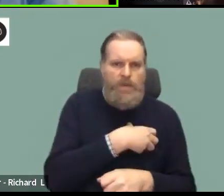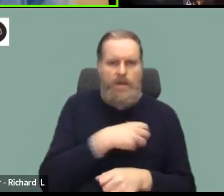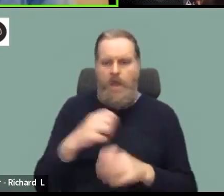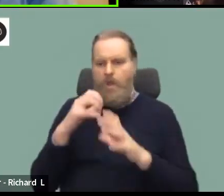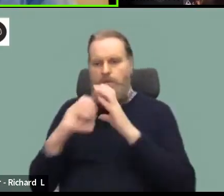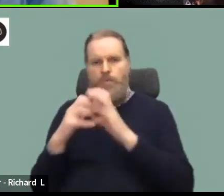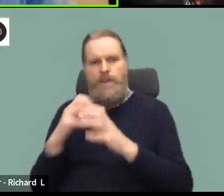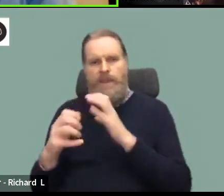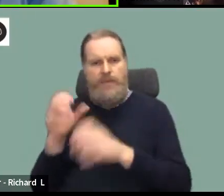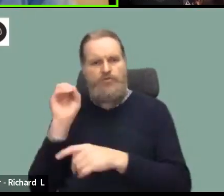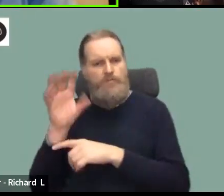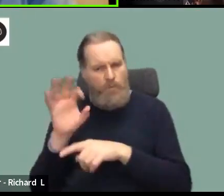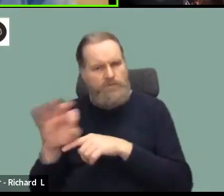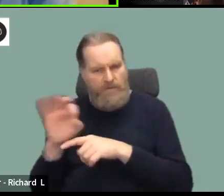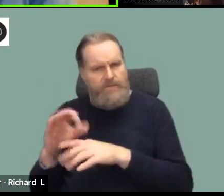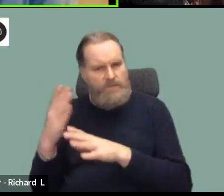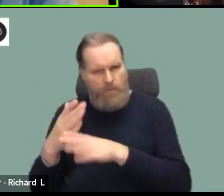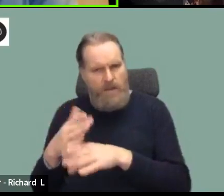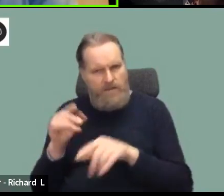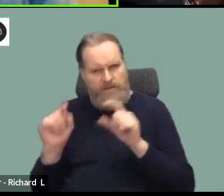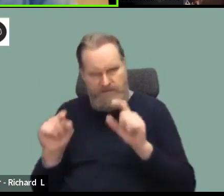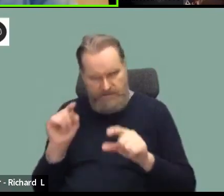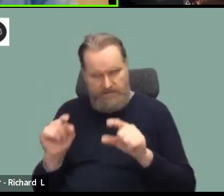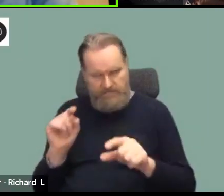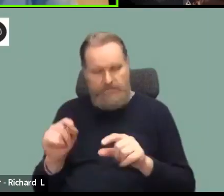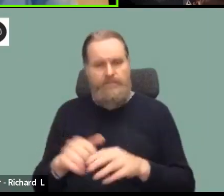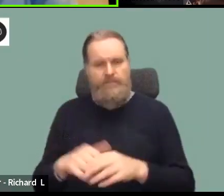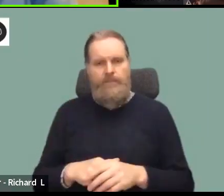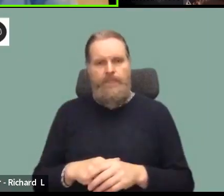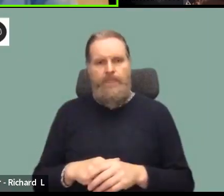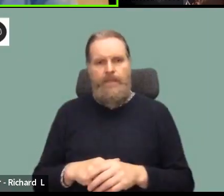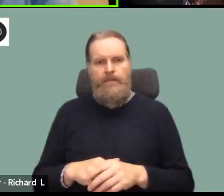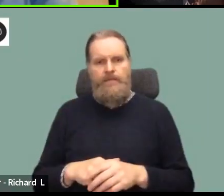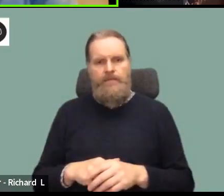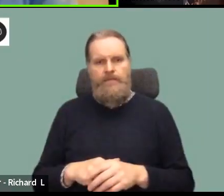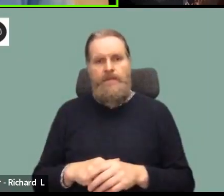surely this is a better way surely this is a better way. And it's by the way what we said, when we bought our team members.